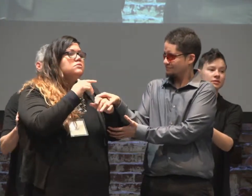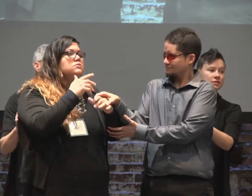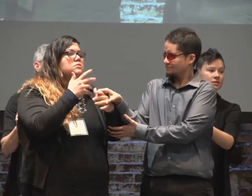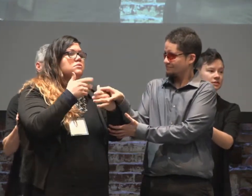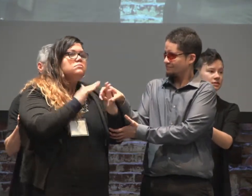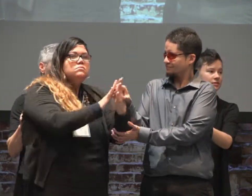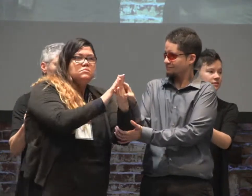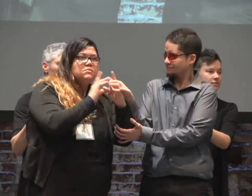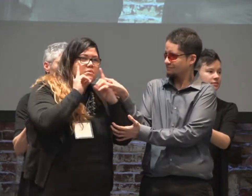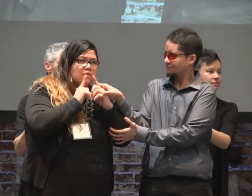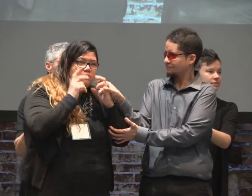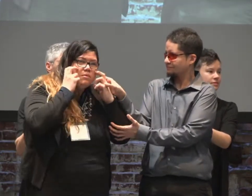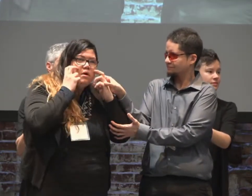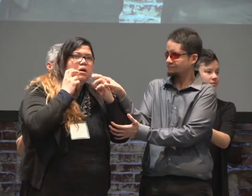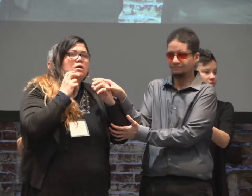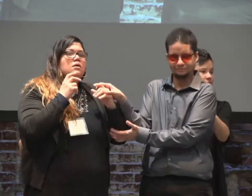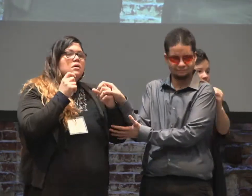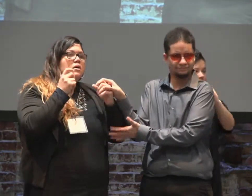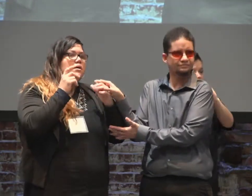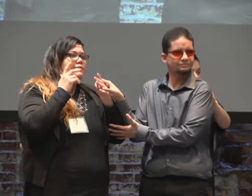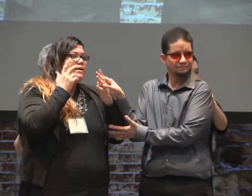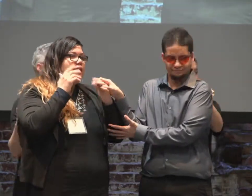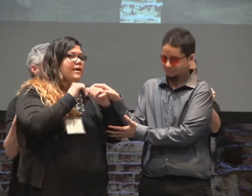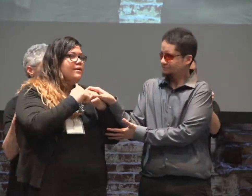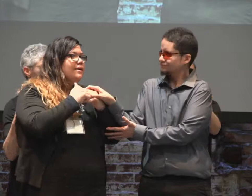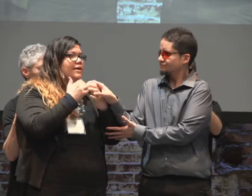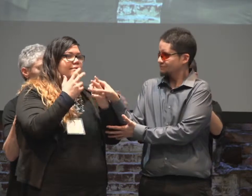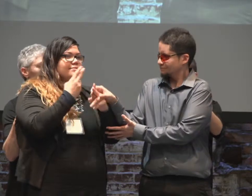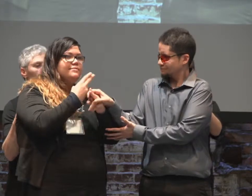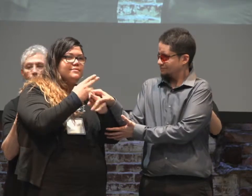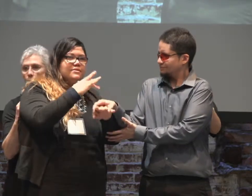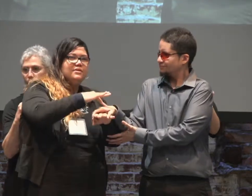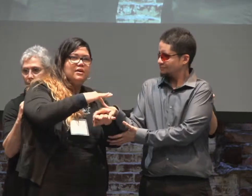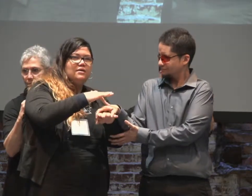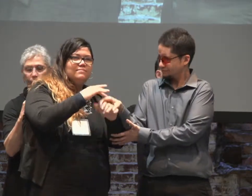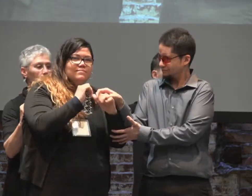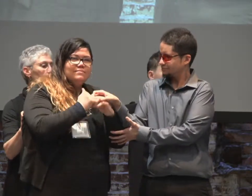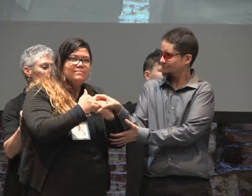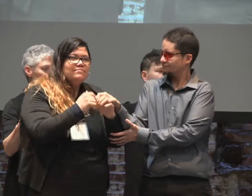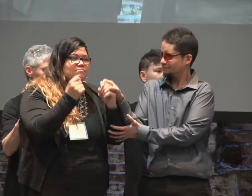for those of you who may be less familiar about working with DeafBlind people